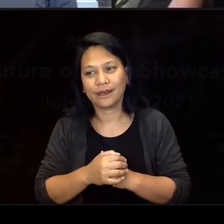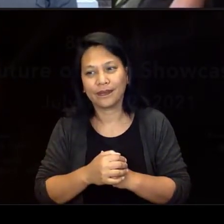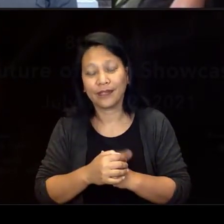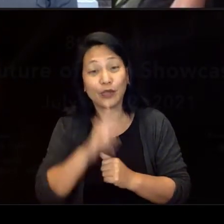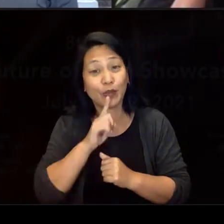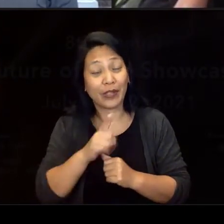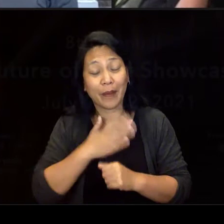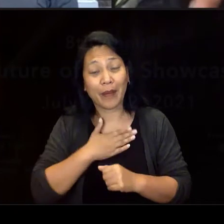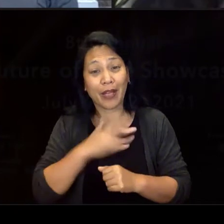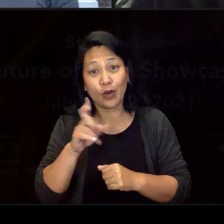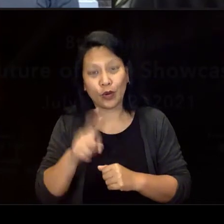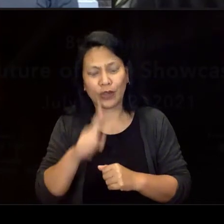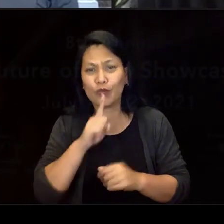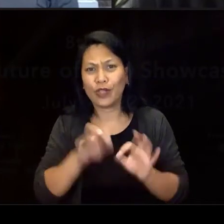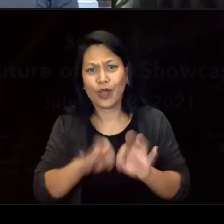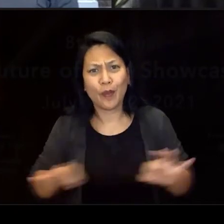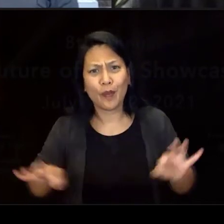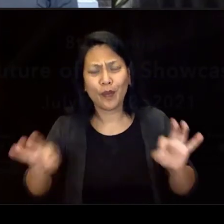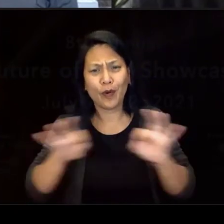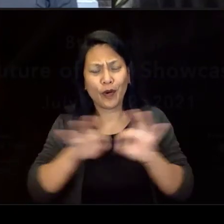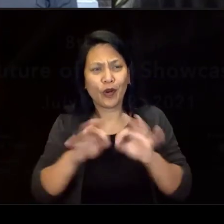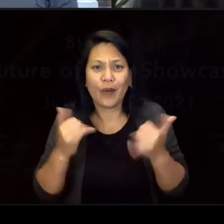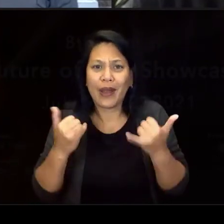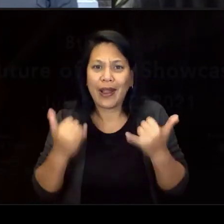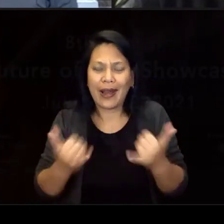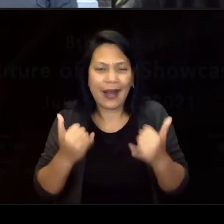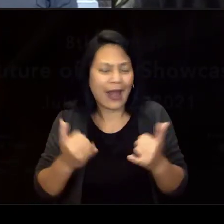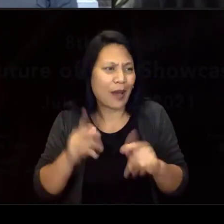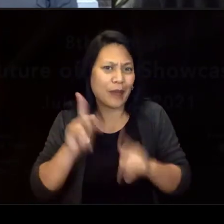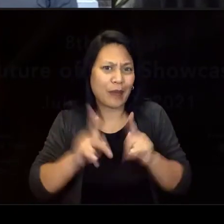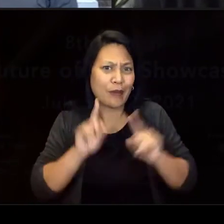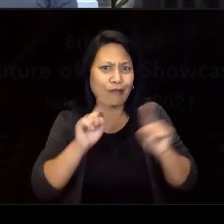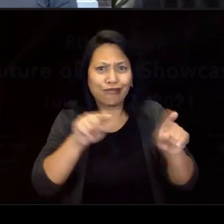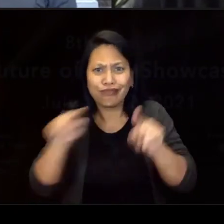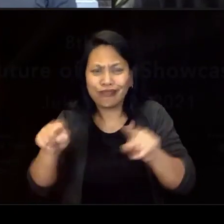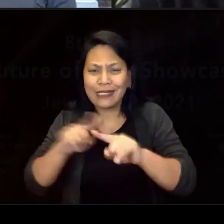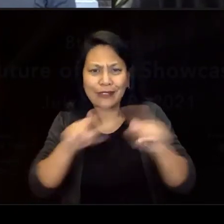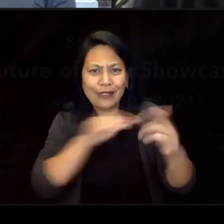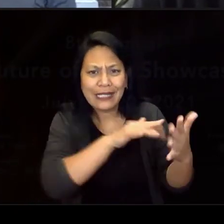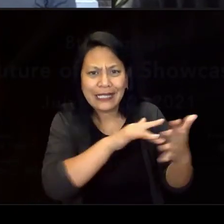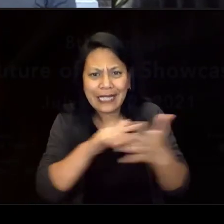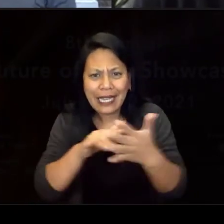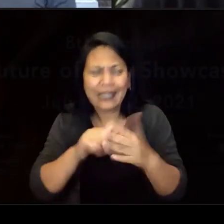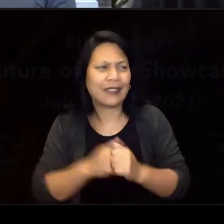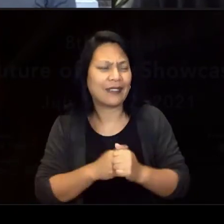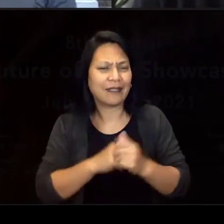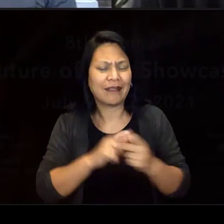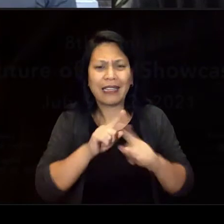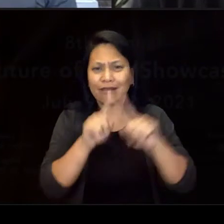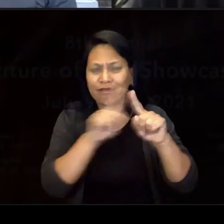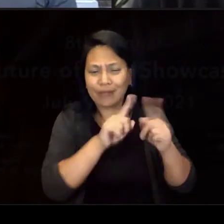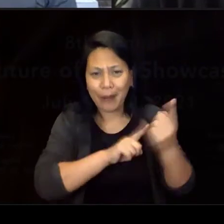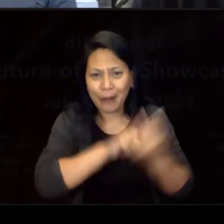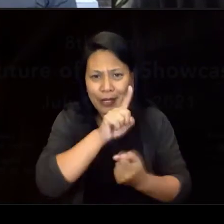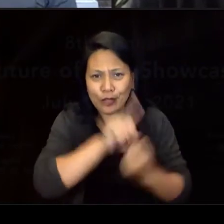There are people who are currently being taught in different schoolings or by being mentored by other folks about your profession.